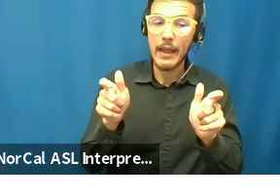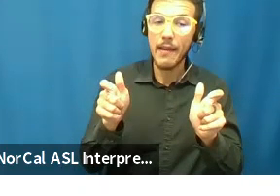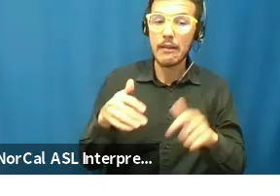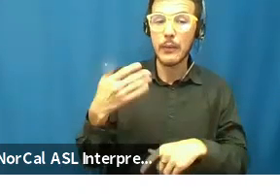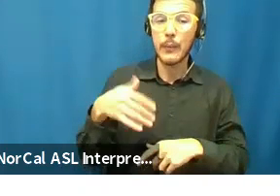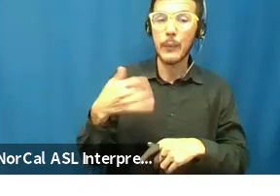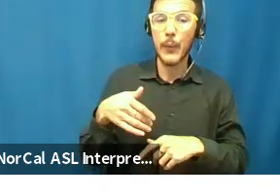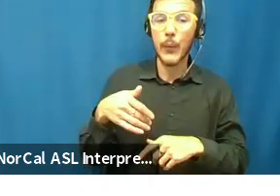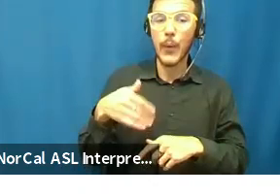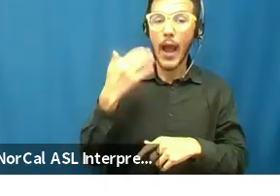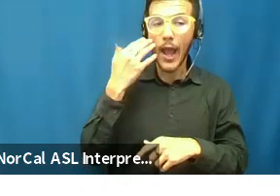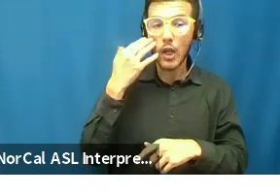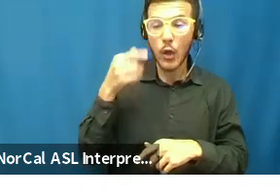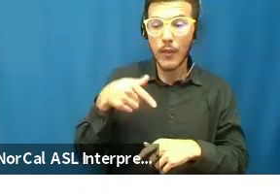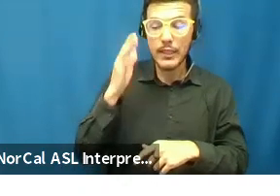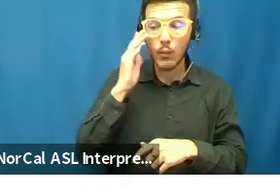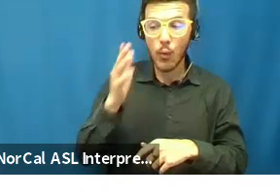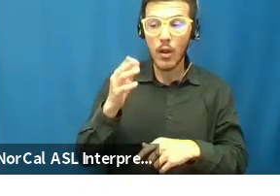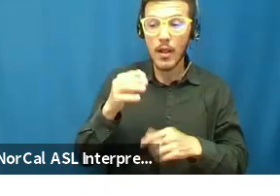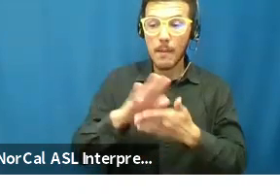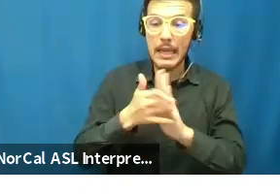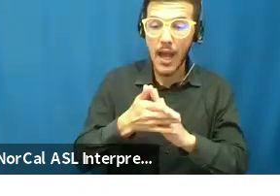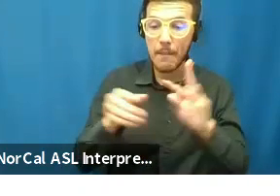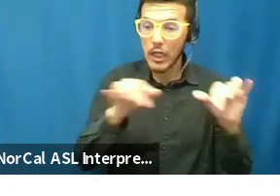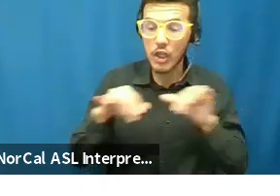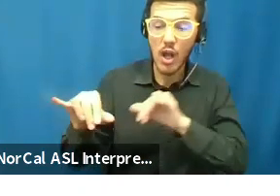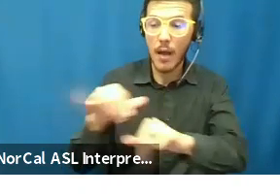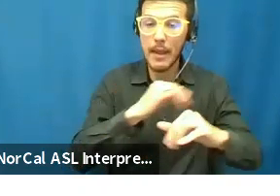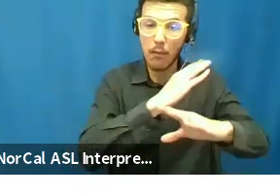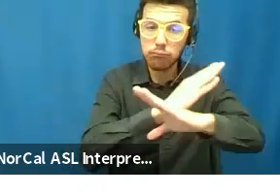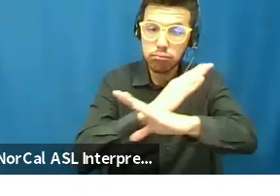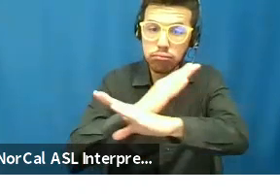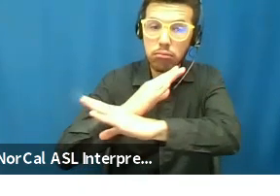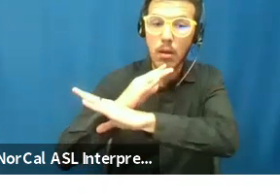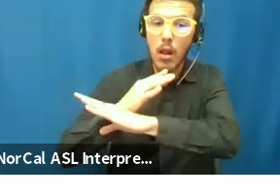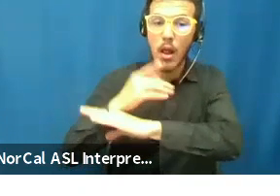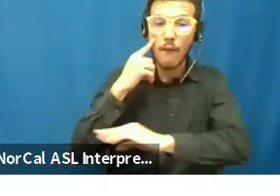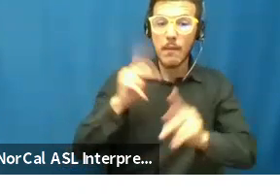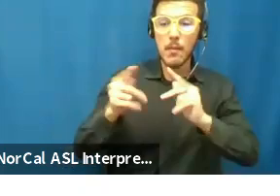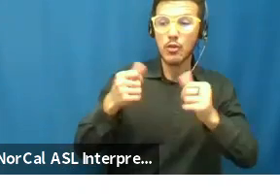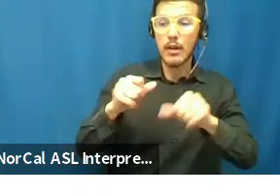anyone trying to push the needle when it comes to advancing disability competent care practices. Not